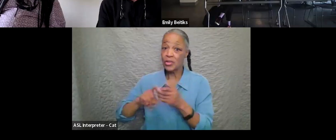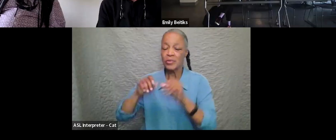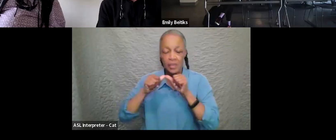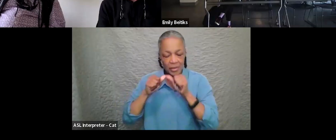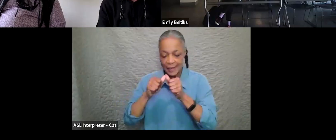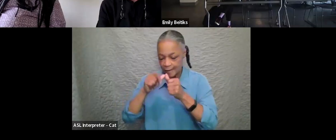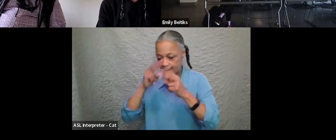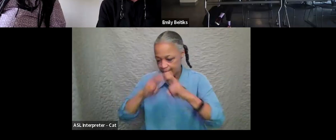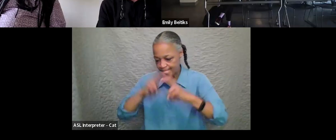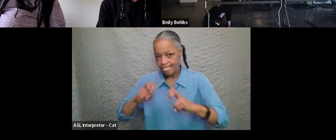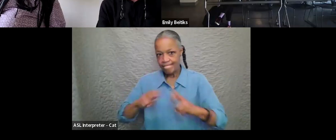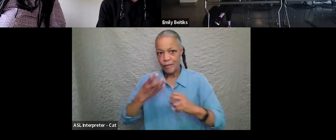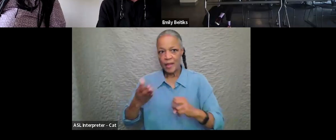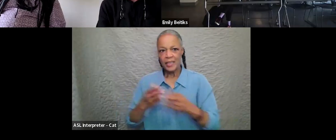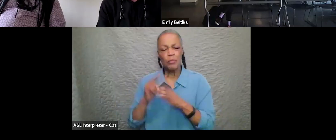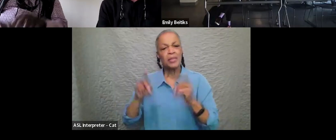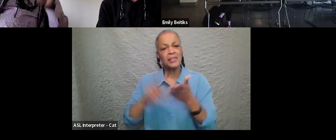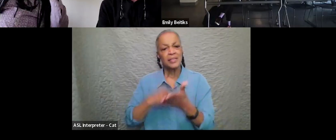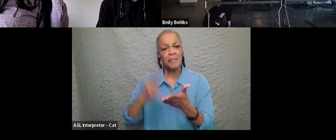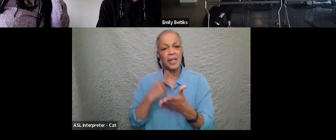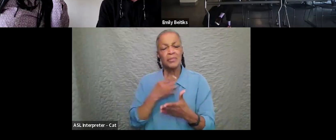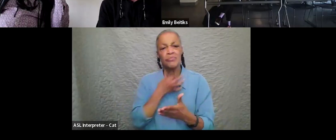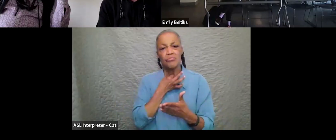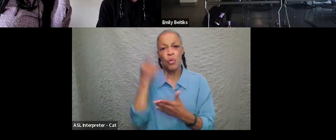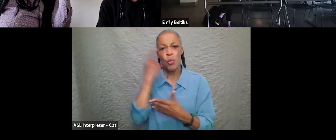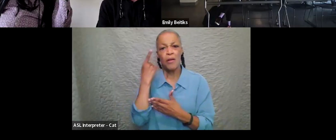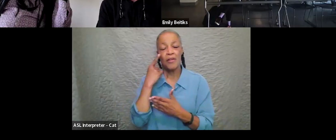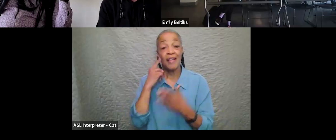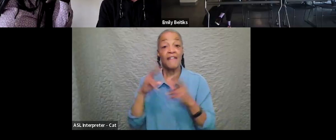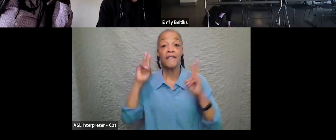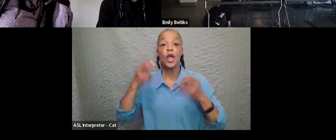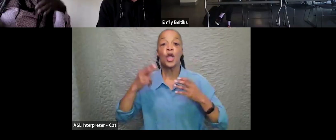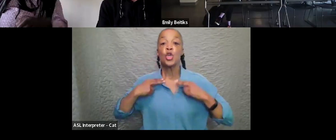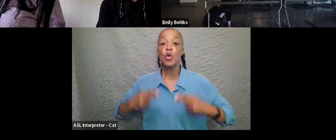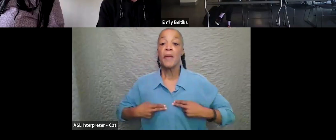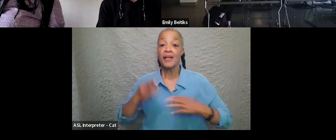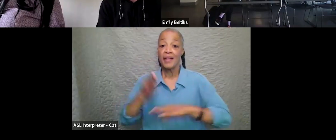Sometimes I wonder whether the project of human improvement, again, is tied to some more problematic things.